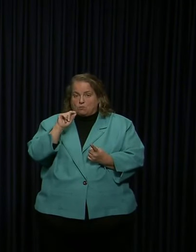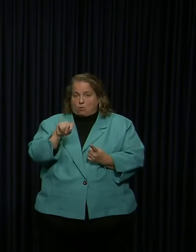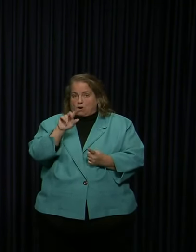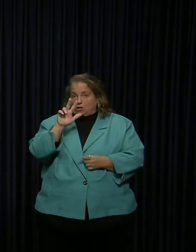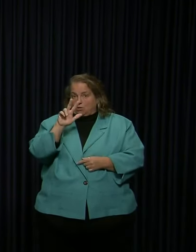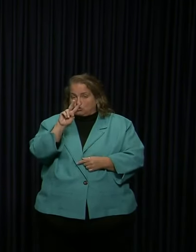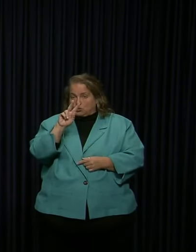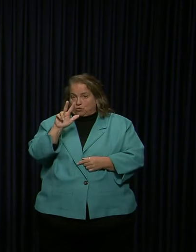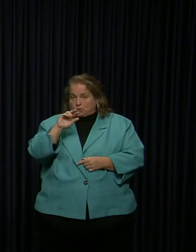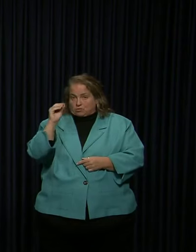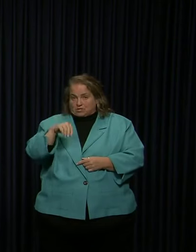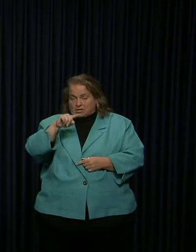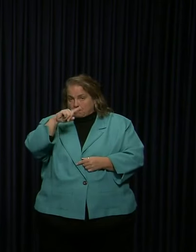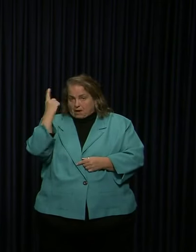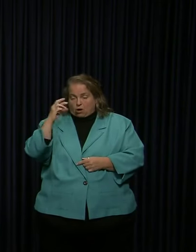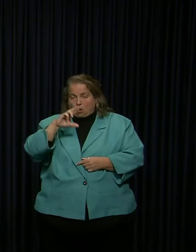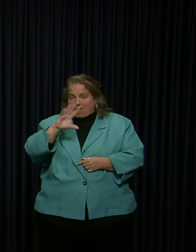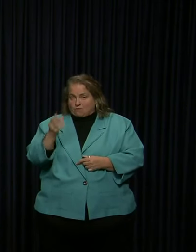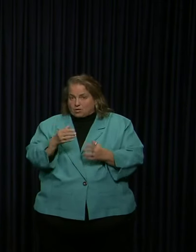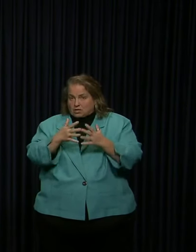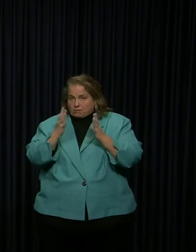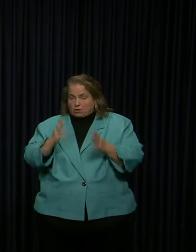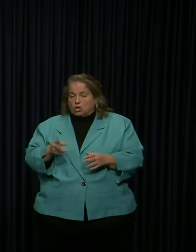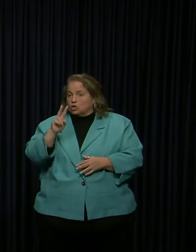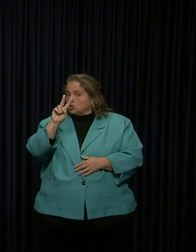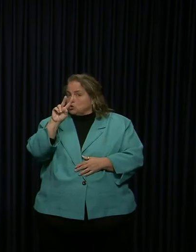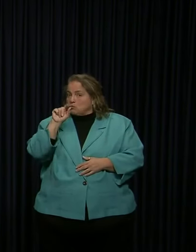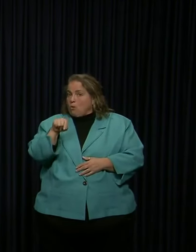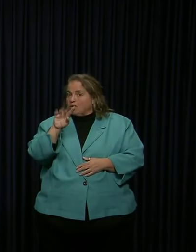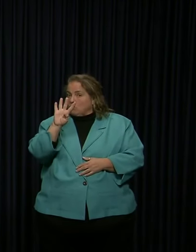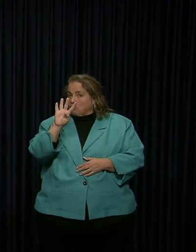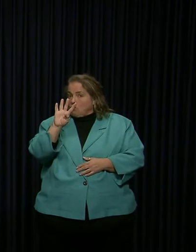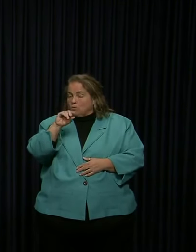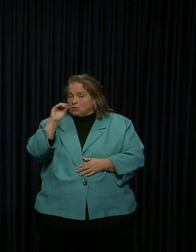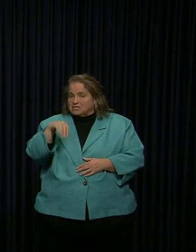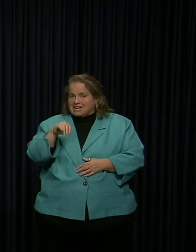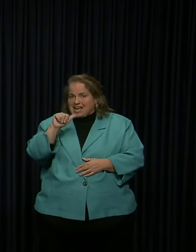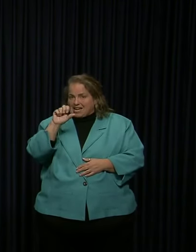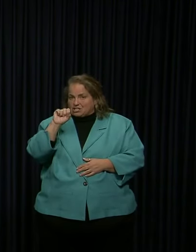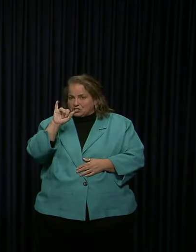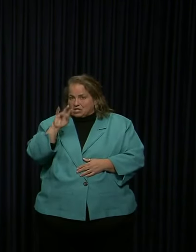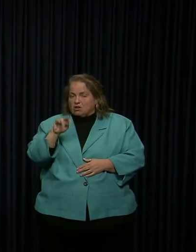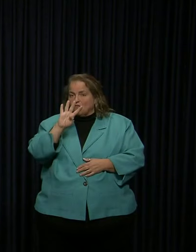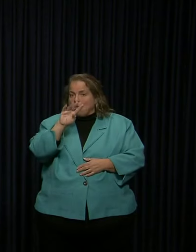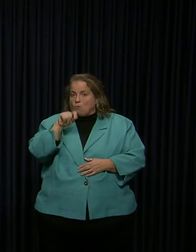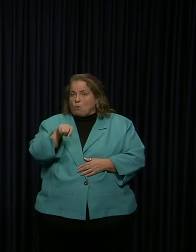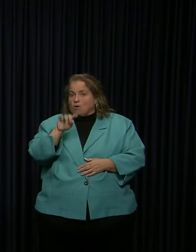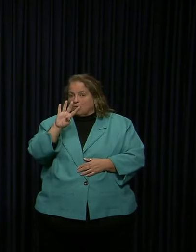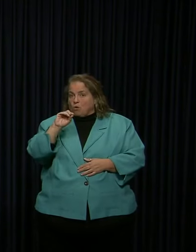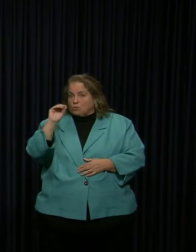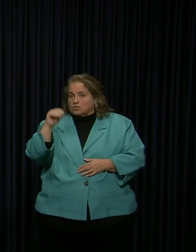AND OF THAT 77.65% IS WHITE,